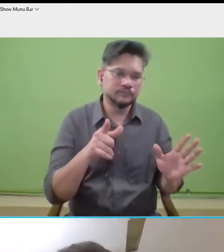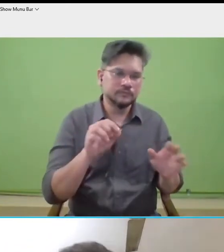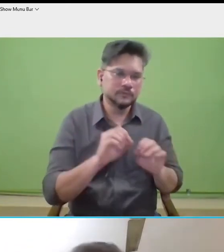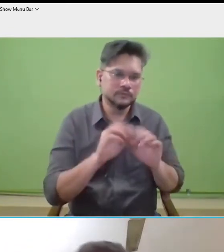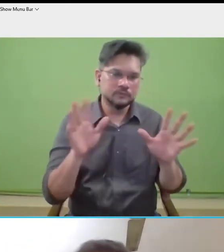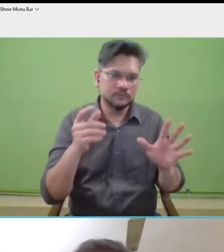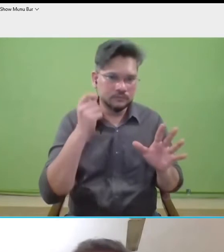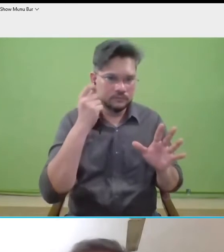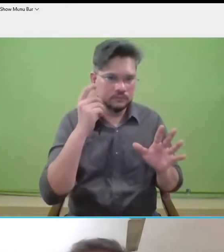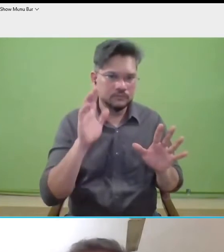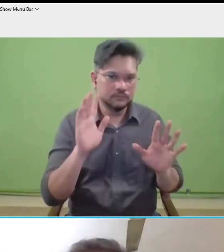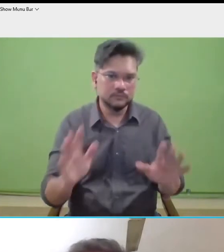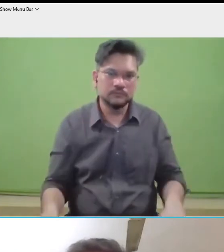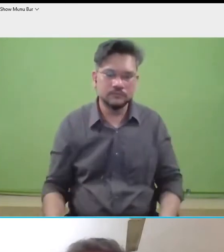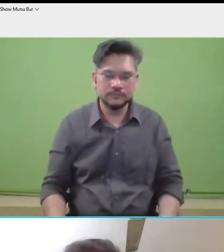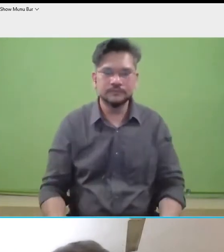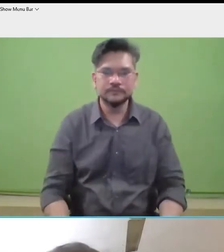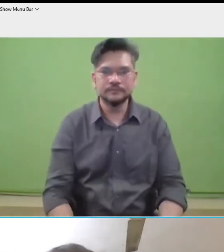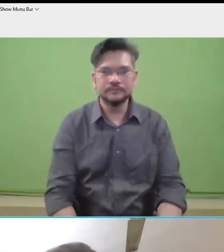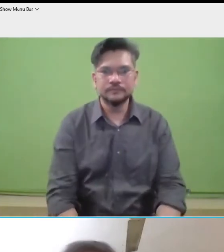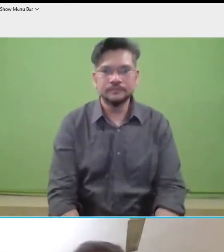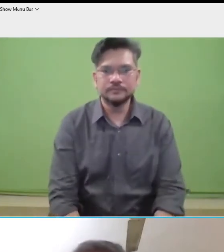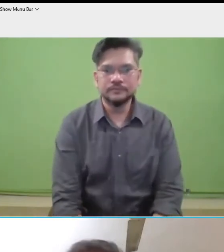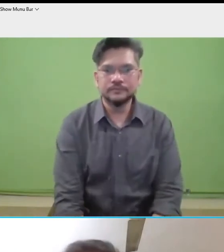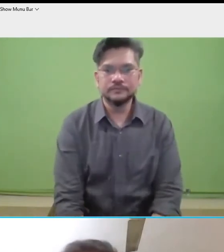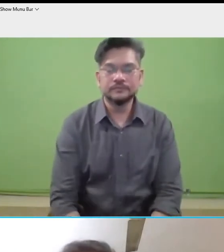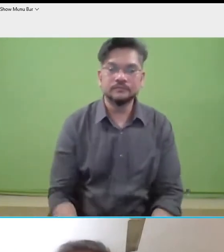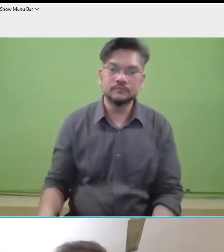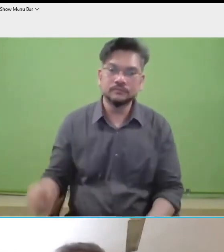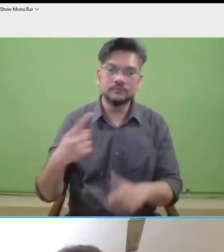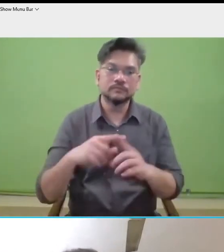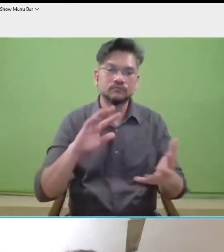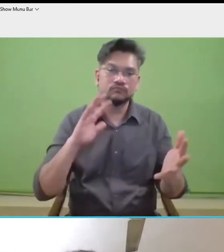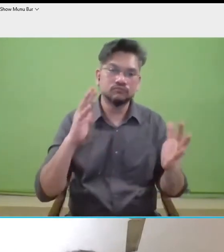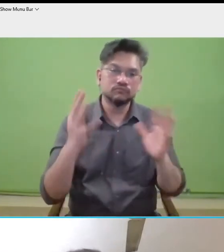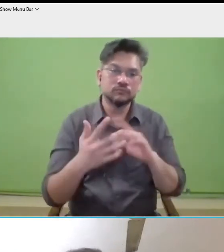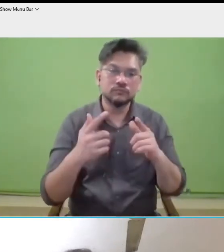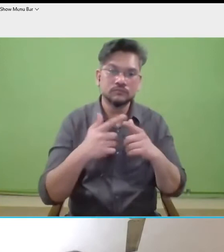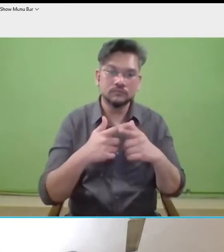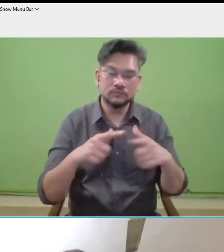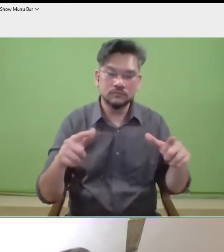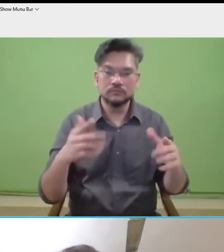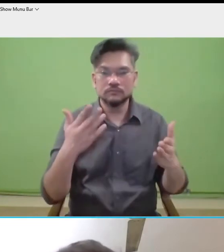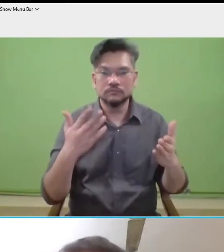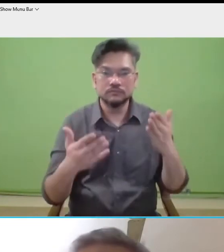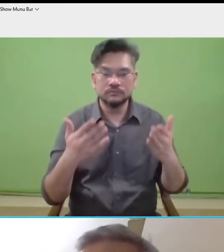first of all understand now global language so if you were there in my answer to the